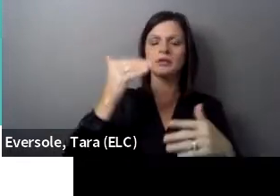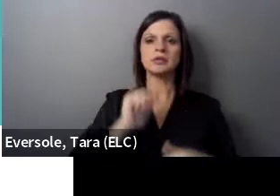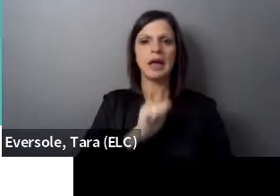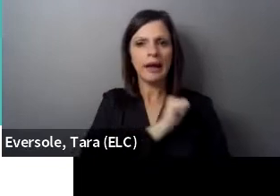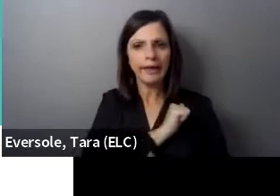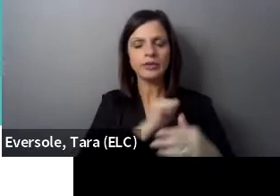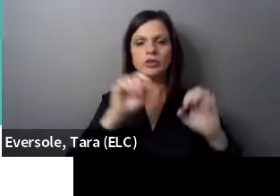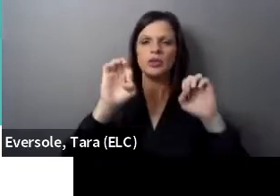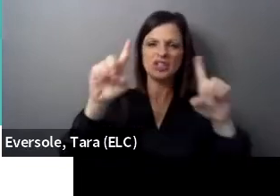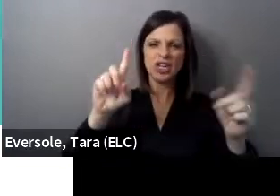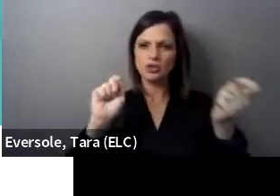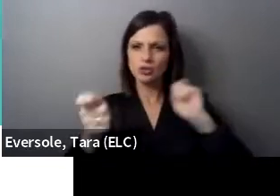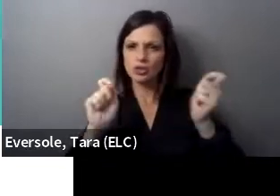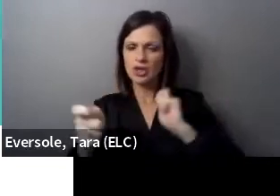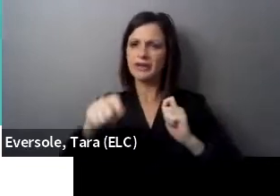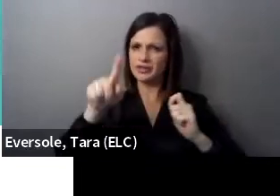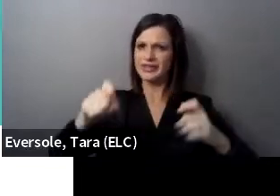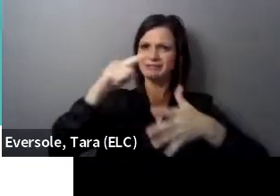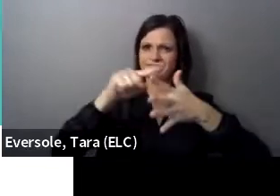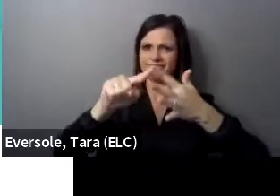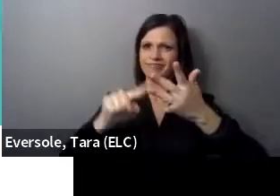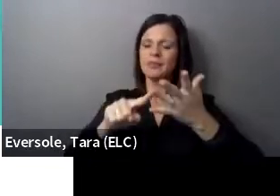and attitude and change. All of that together can lead to an organizational and systemic change